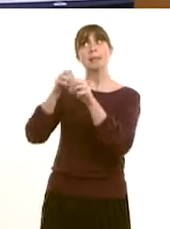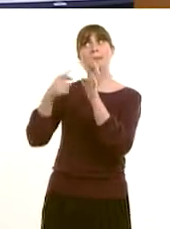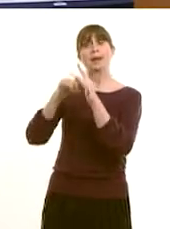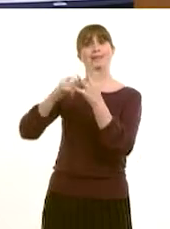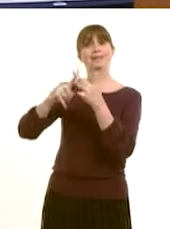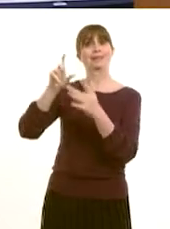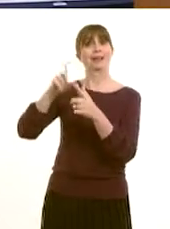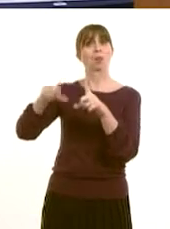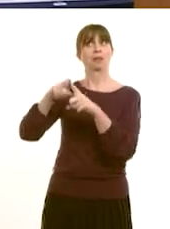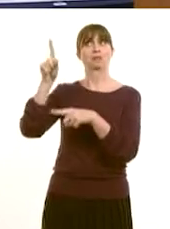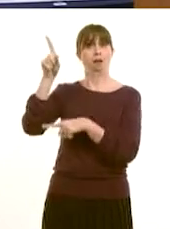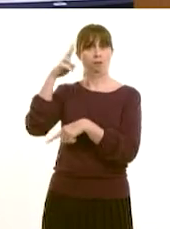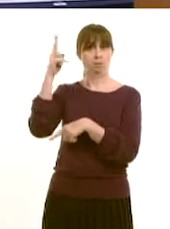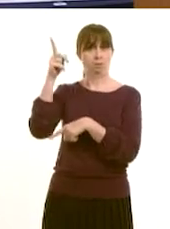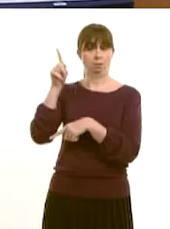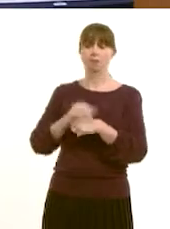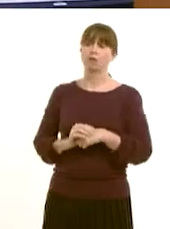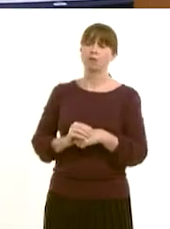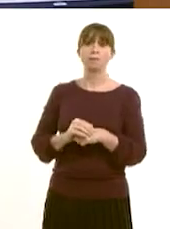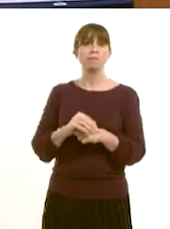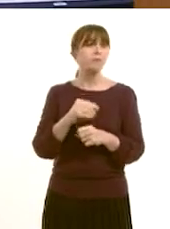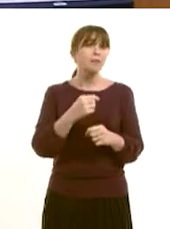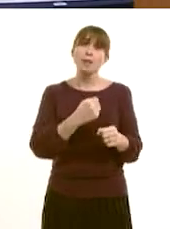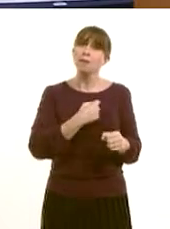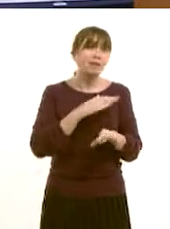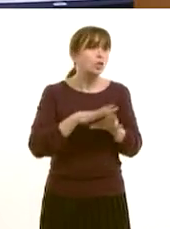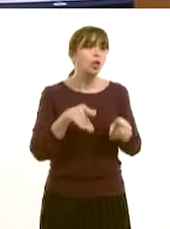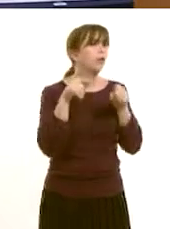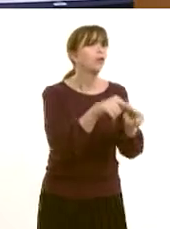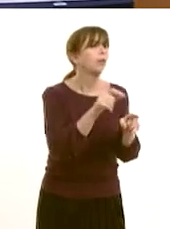In fairness, I donít accuse Plaid Cymru of trying to dismantle the NHSóI know that they